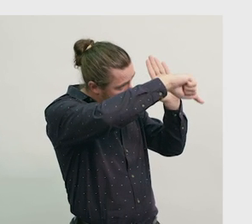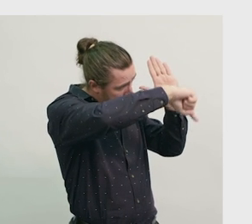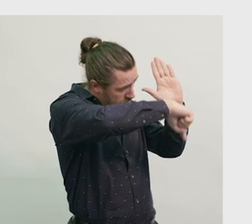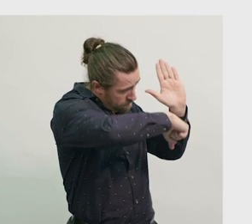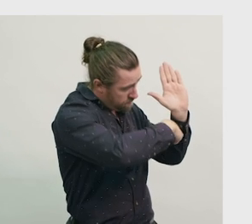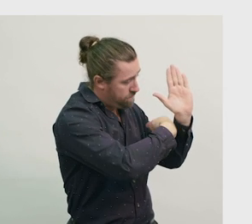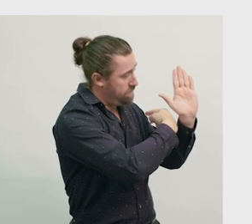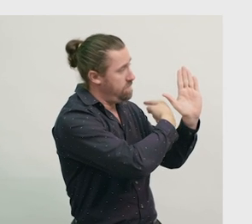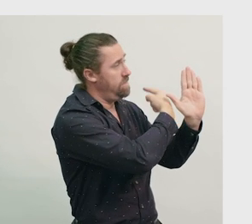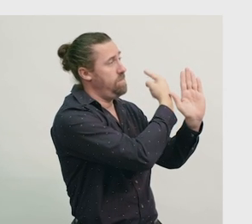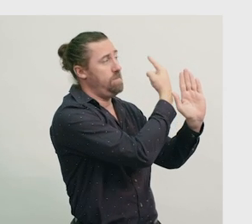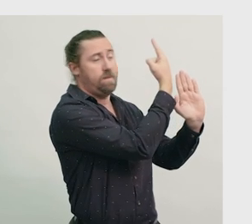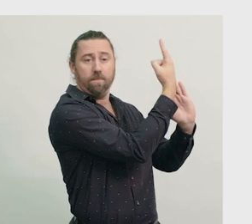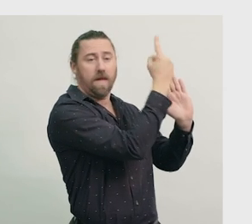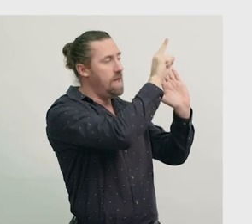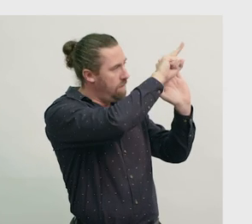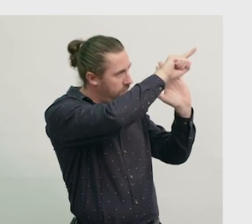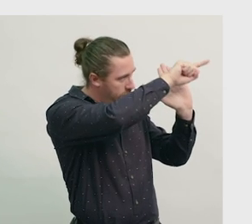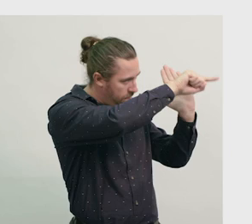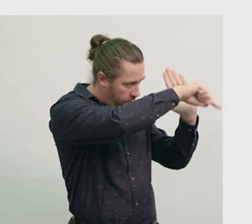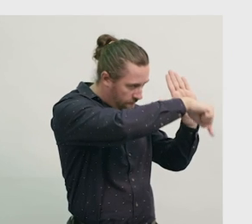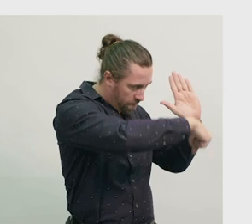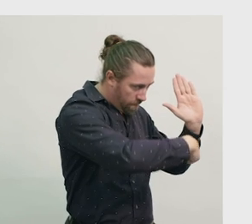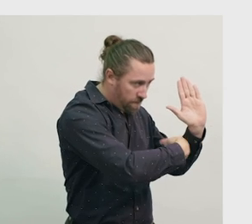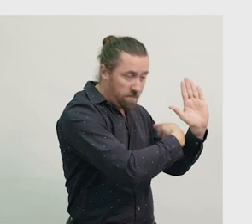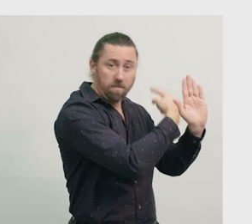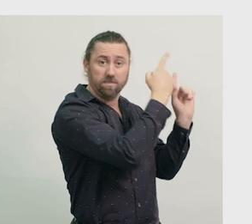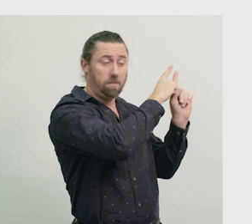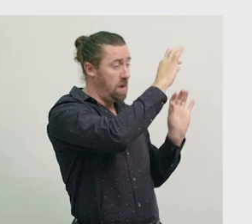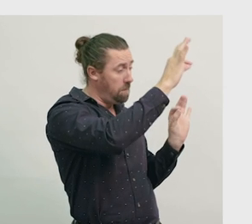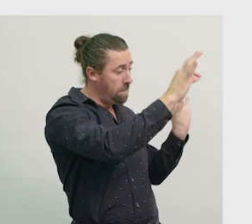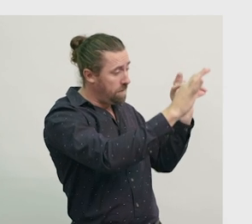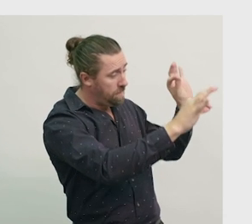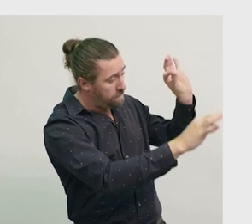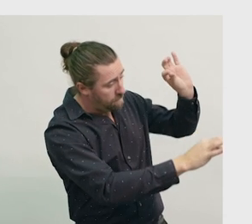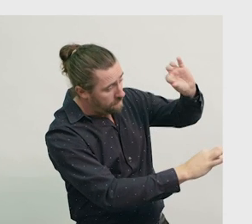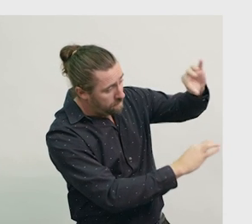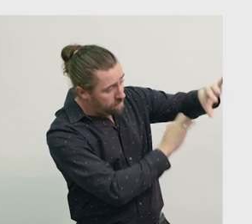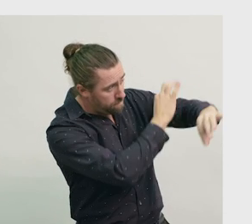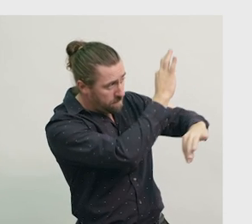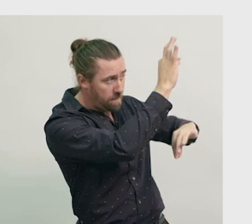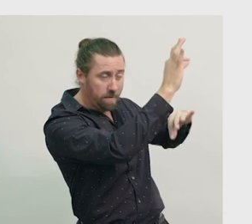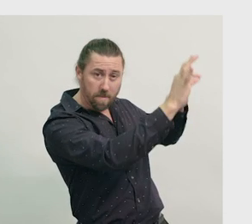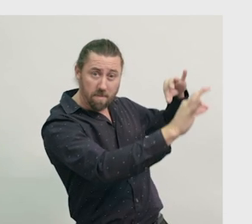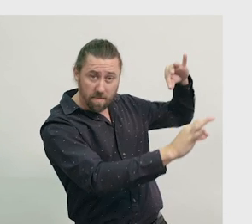then to the left, and back up to the top. Both the hands on the analogue clock move at the same time.